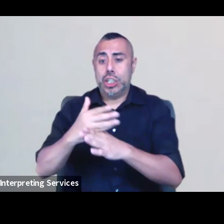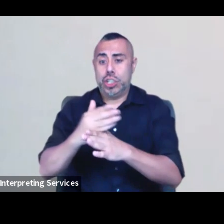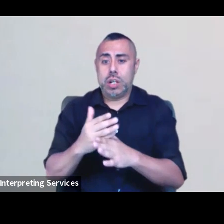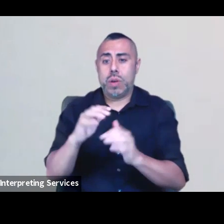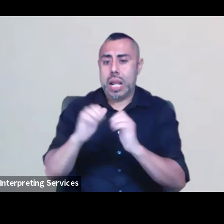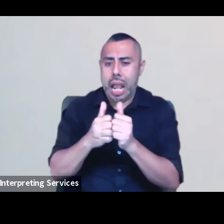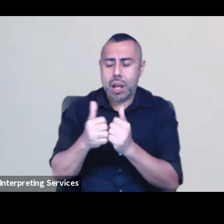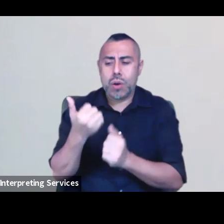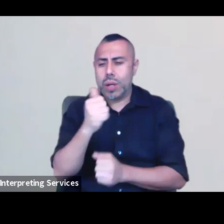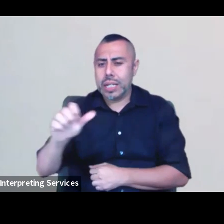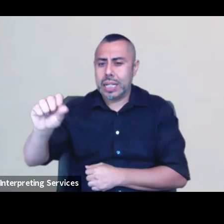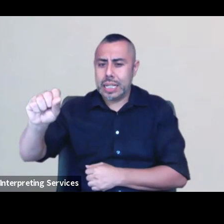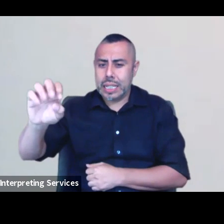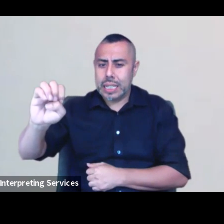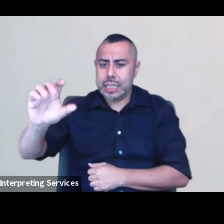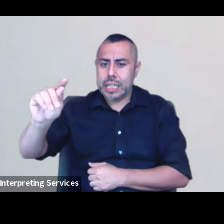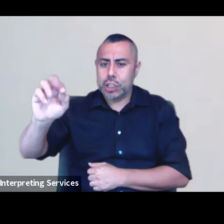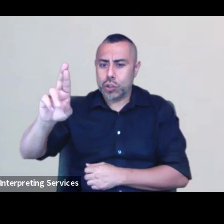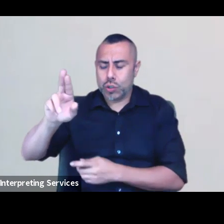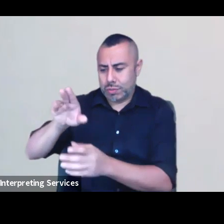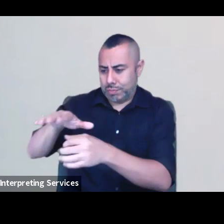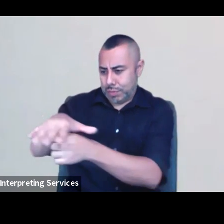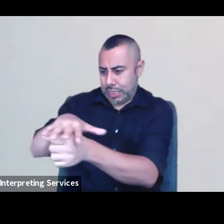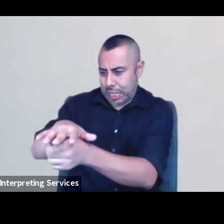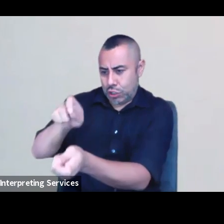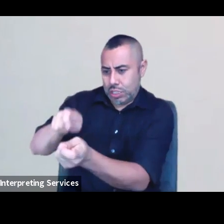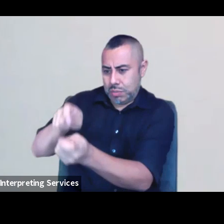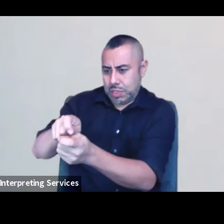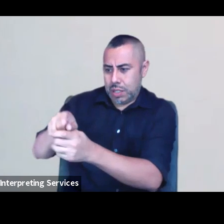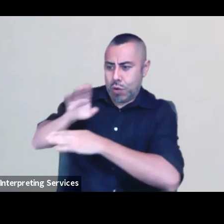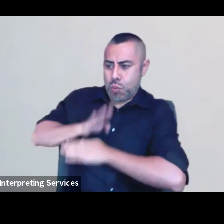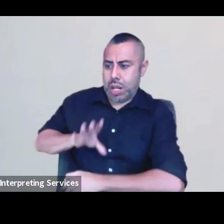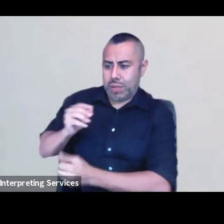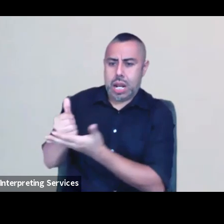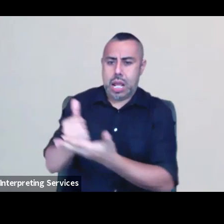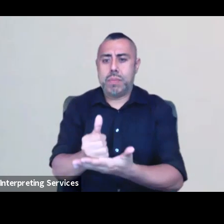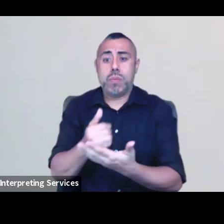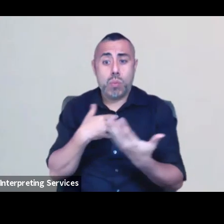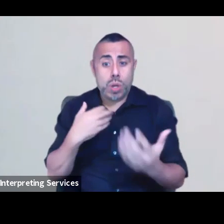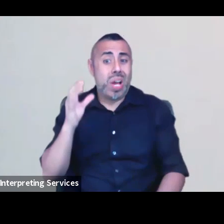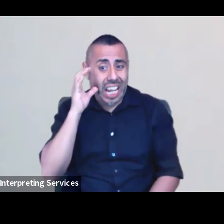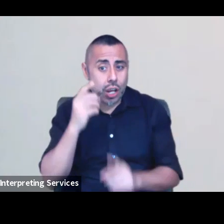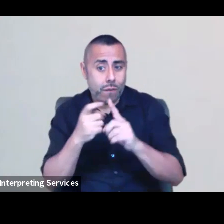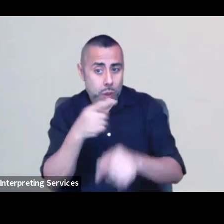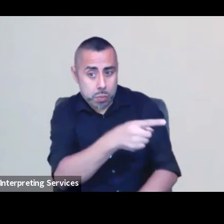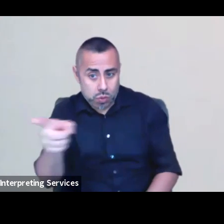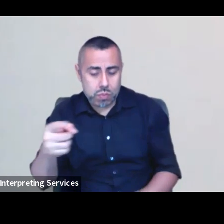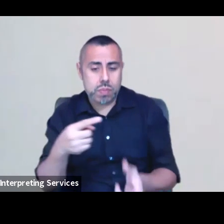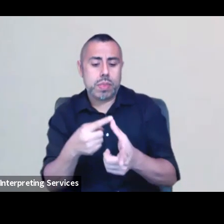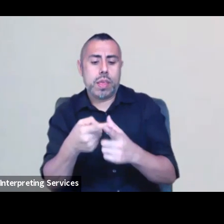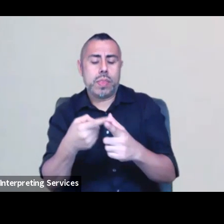We want to hear from you so we can share your story. Please never hesitate to reach out to me